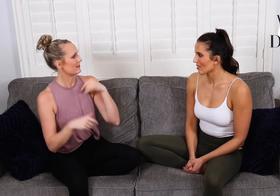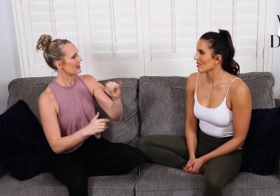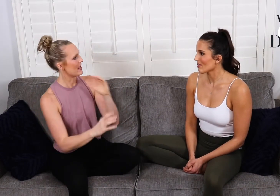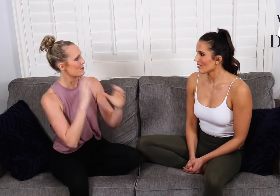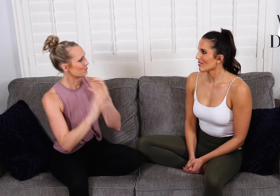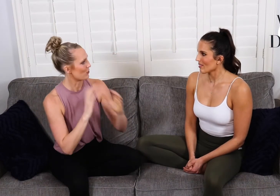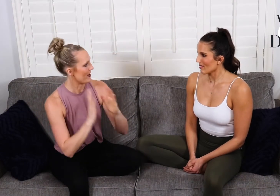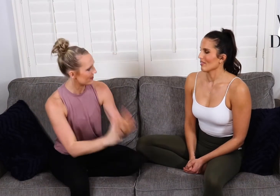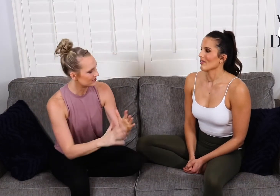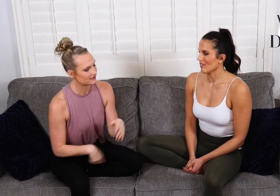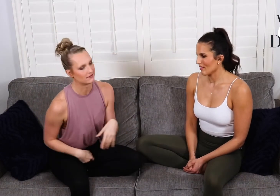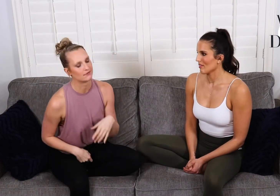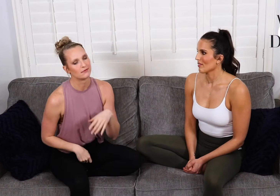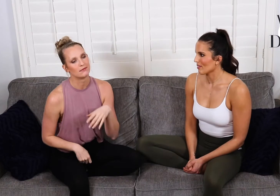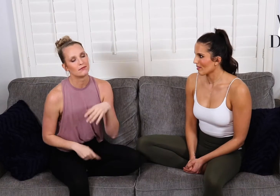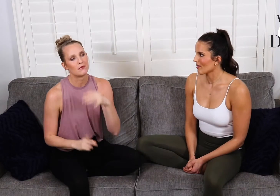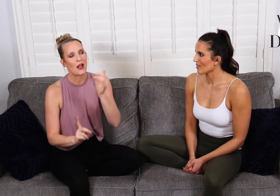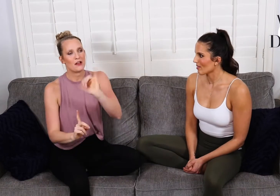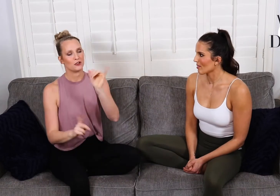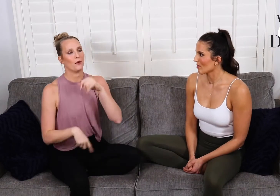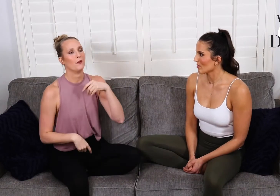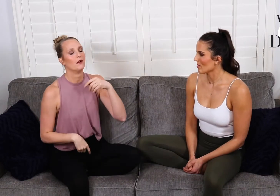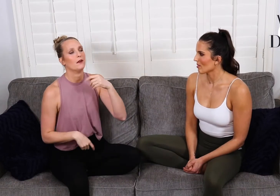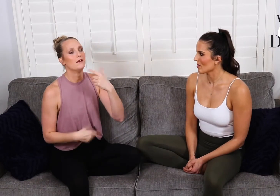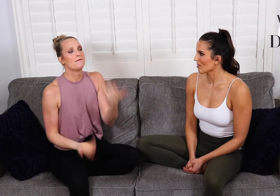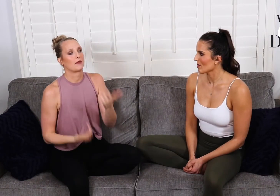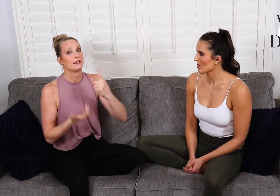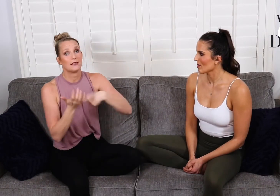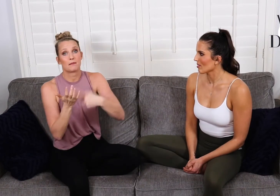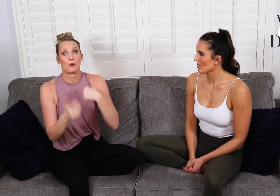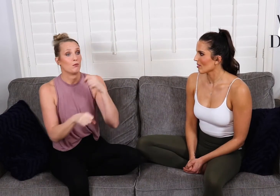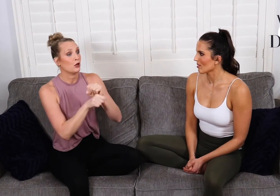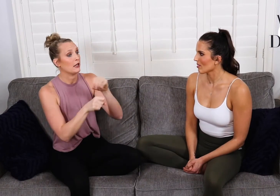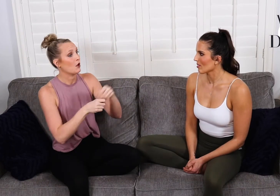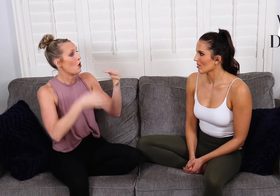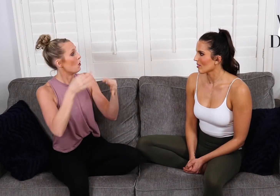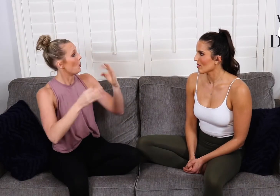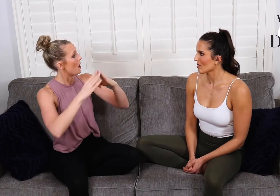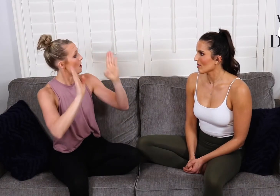conversation prior and also sometimes I even